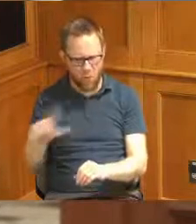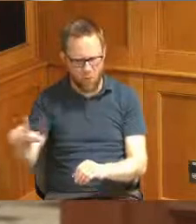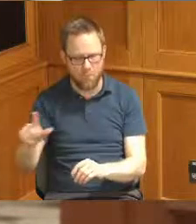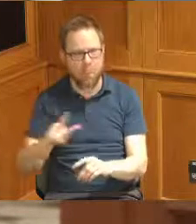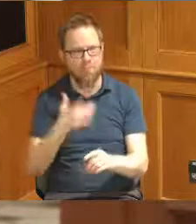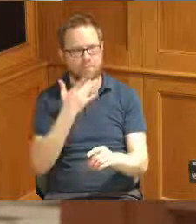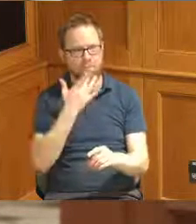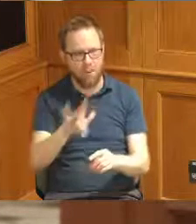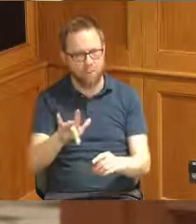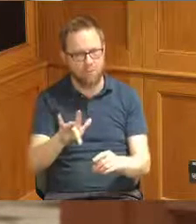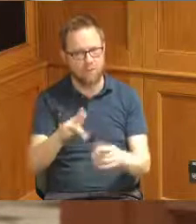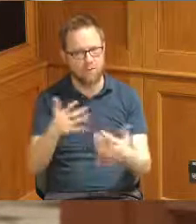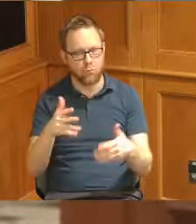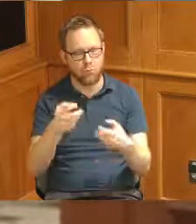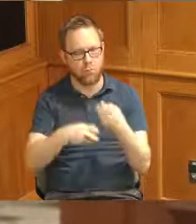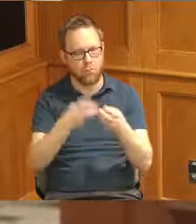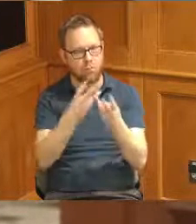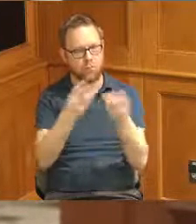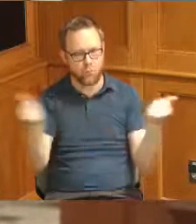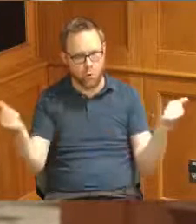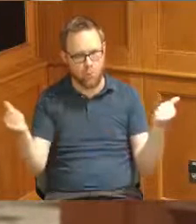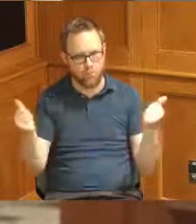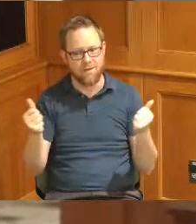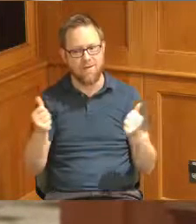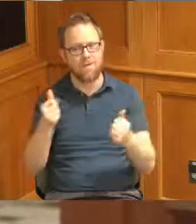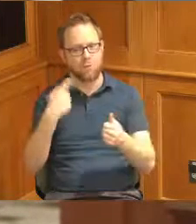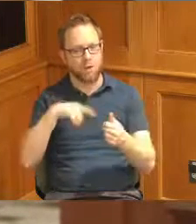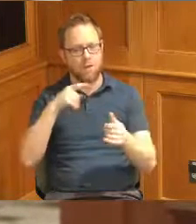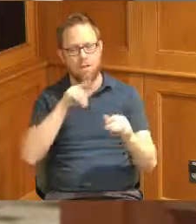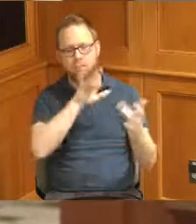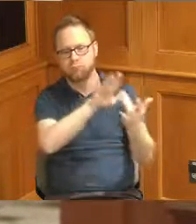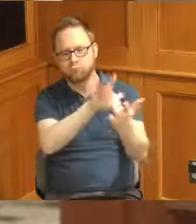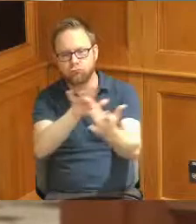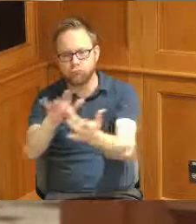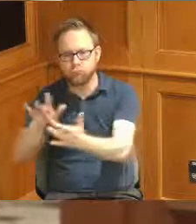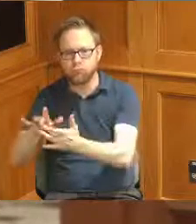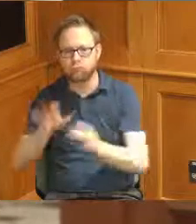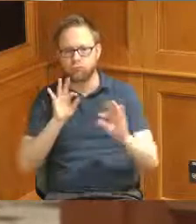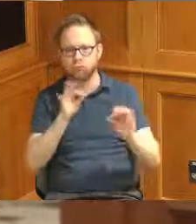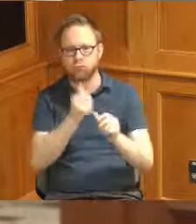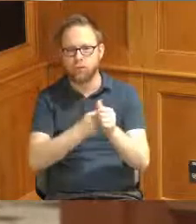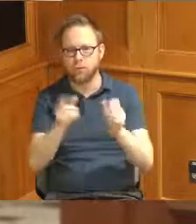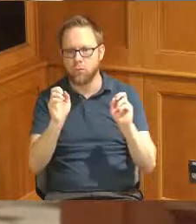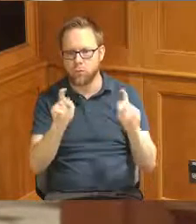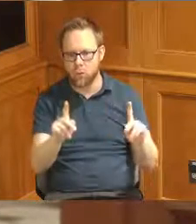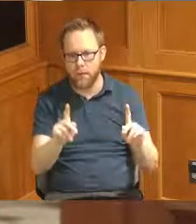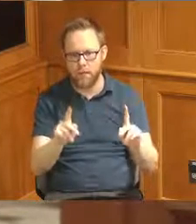was positive on on any anyone that had called in for us so action items that we've taken away that